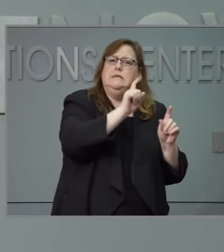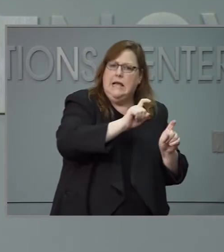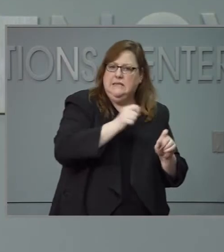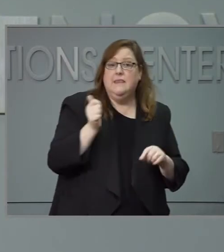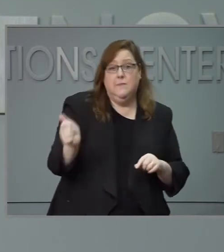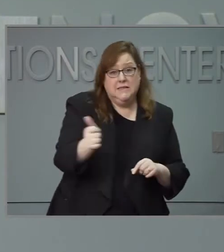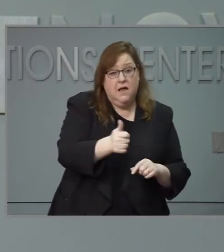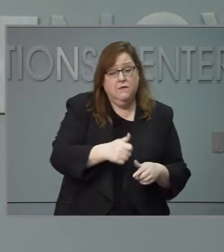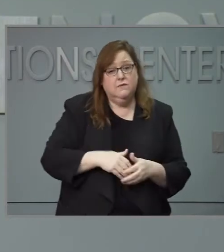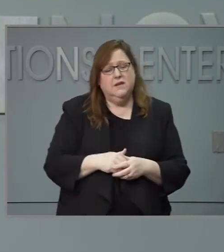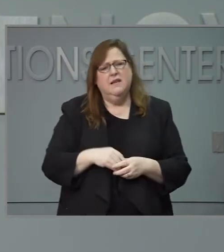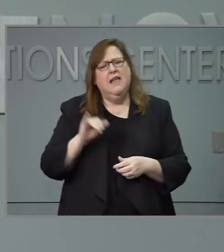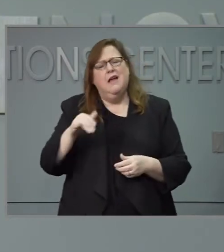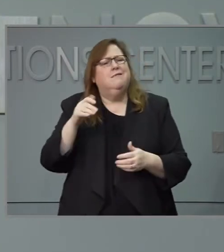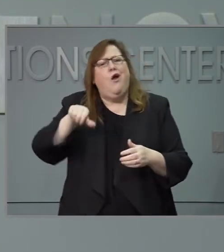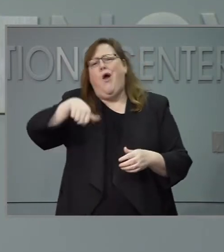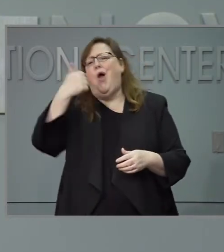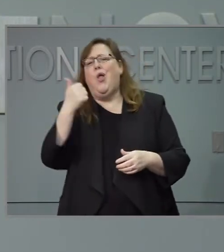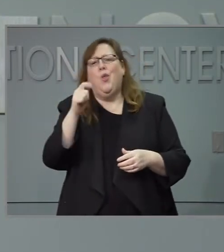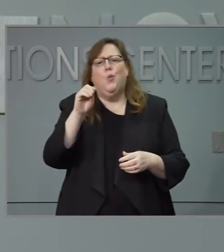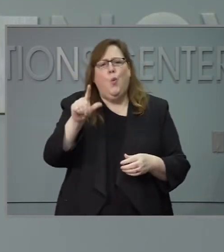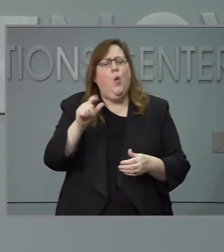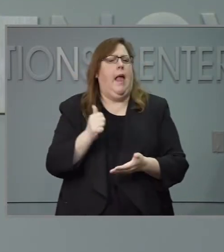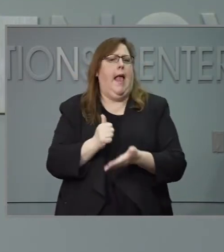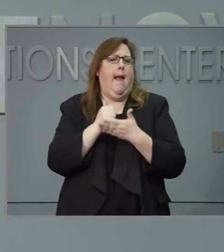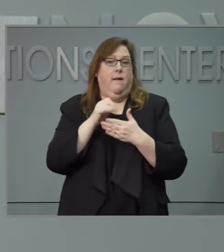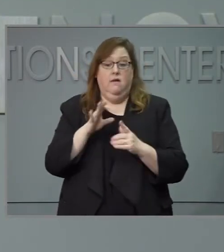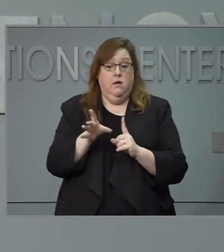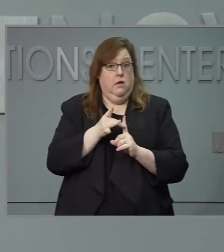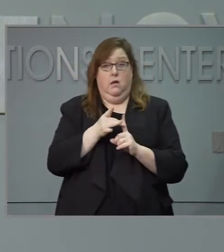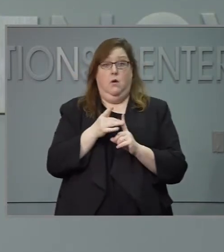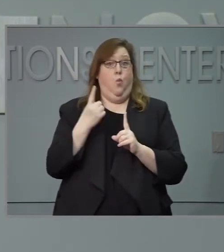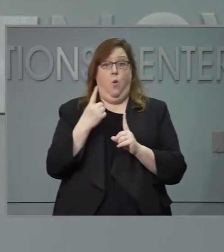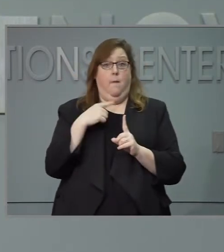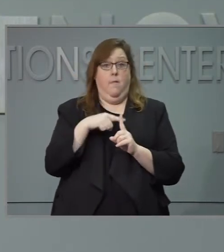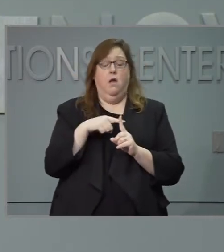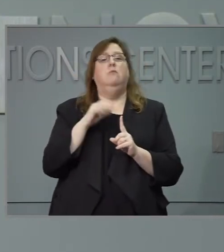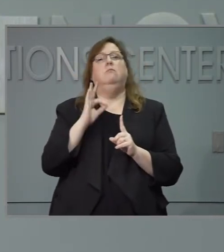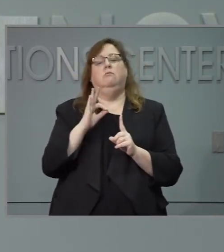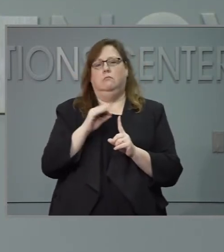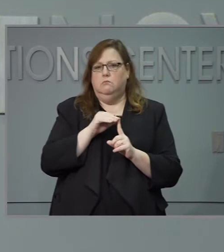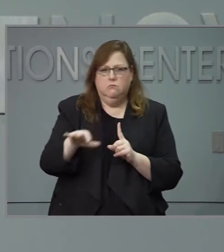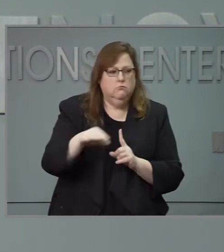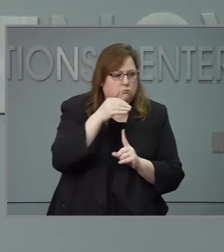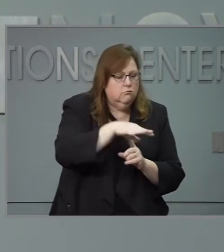PERDIENDO UN AÑO DE CLASE, PODREMOS ENSEÑAR ESTO, MANTENER